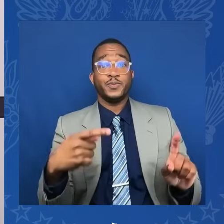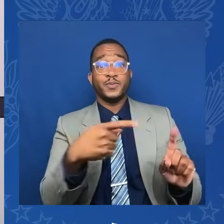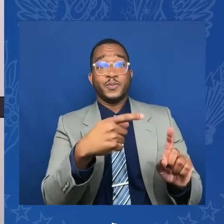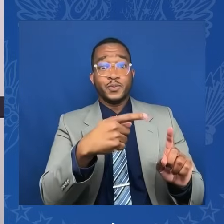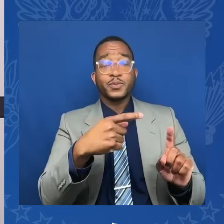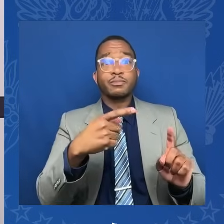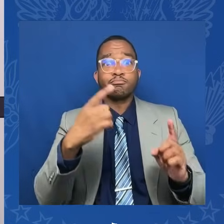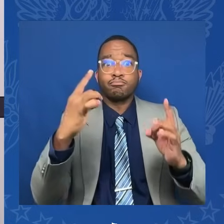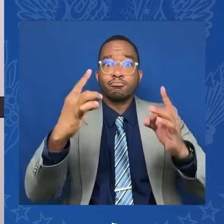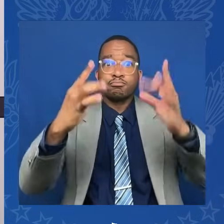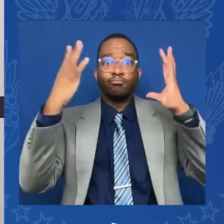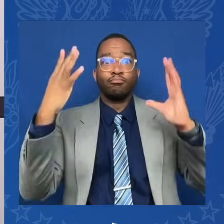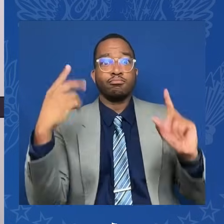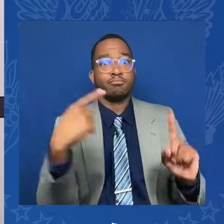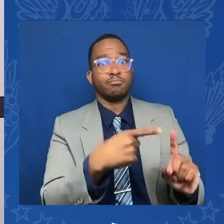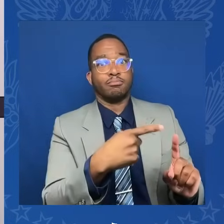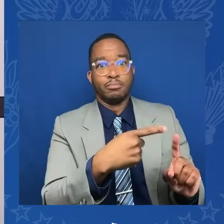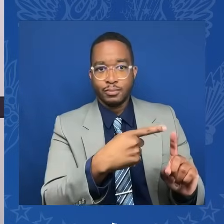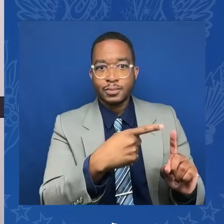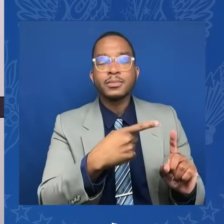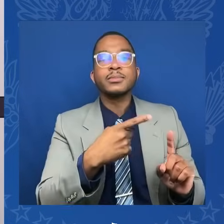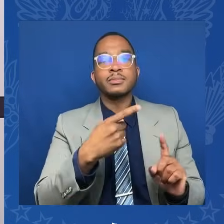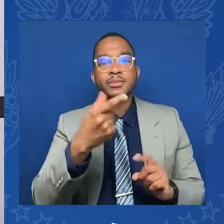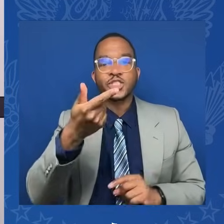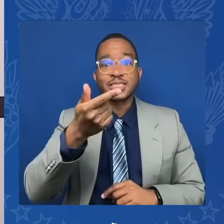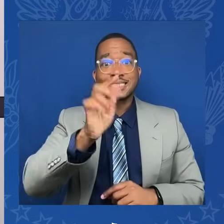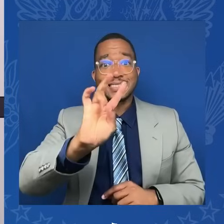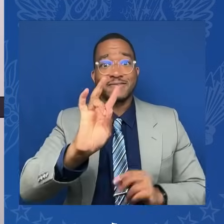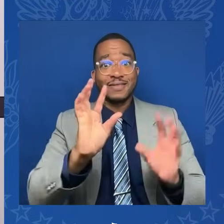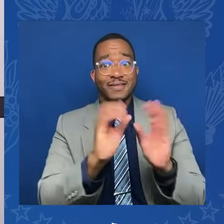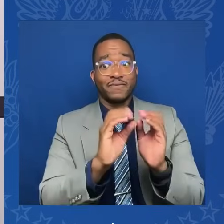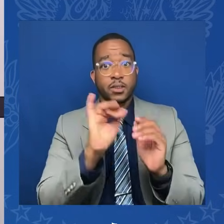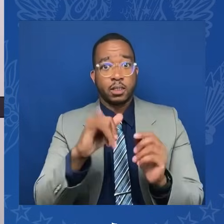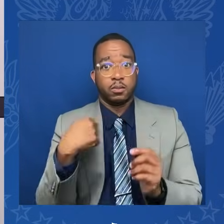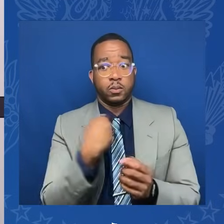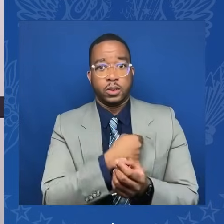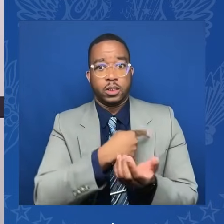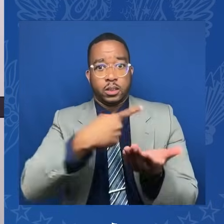both hope that all members of the G7 will agree